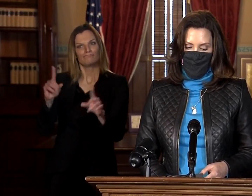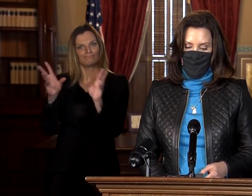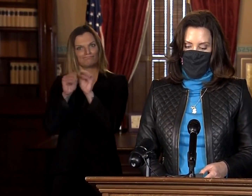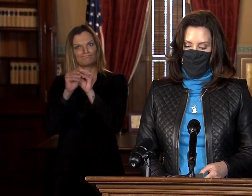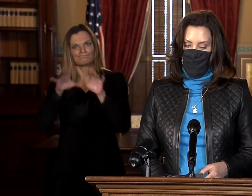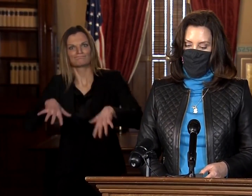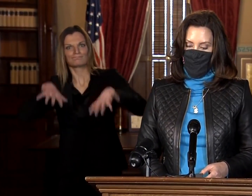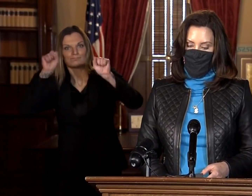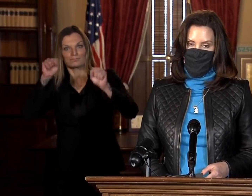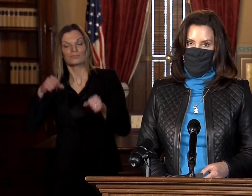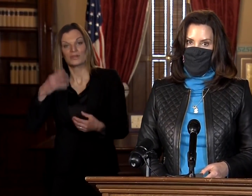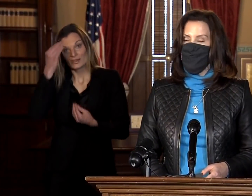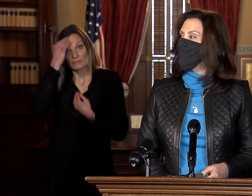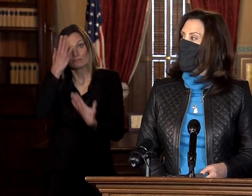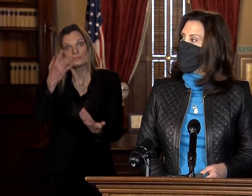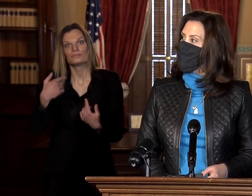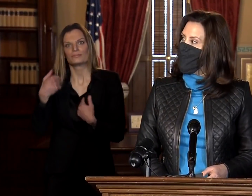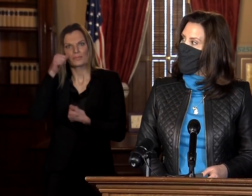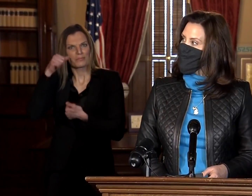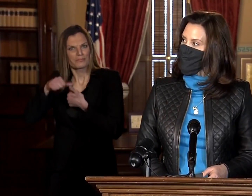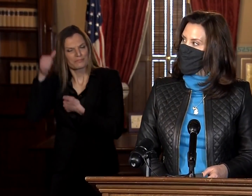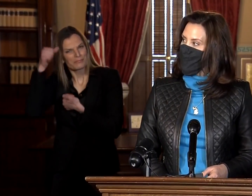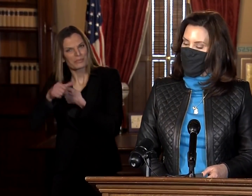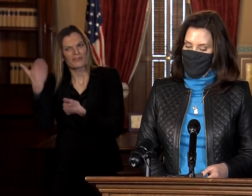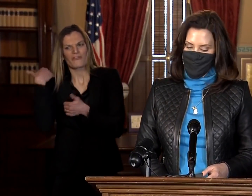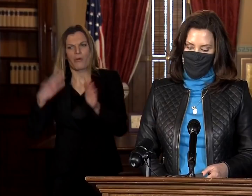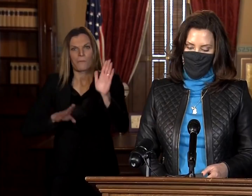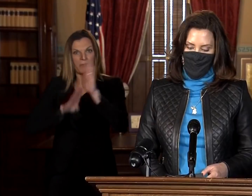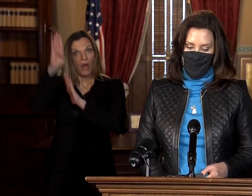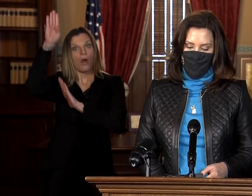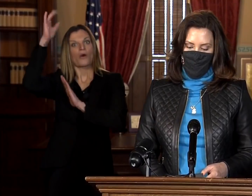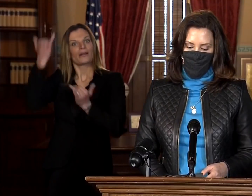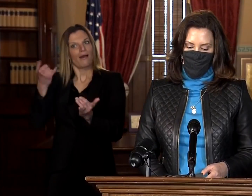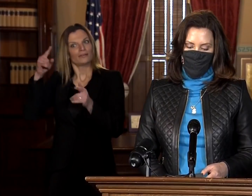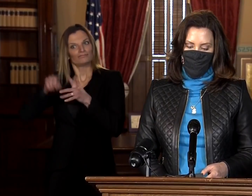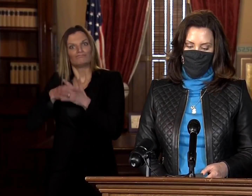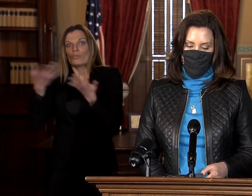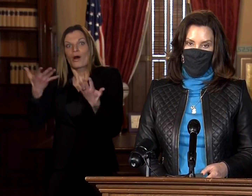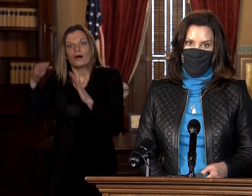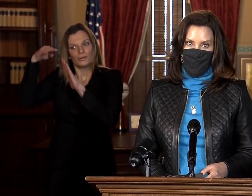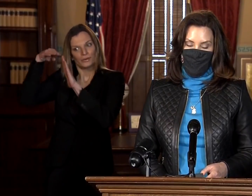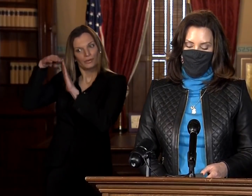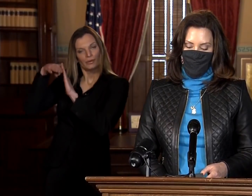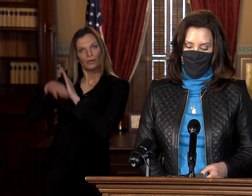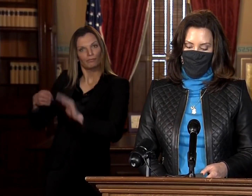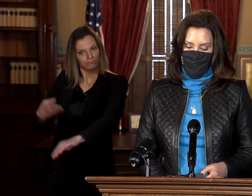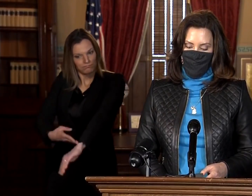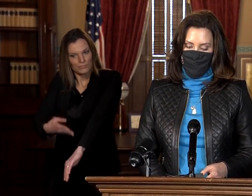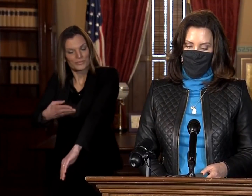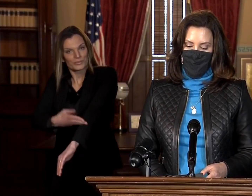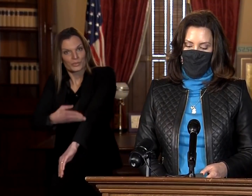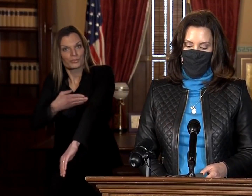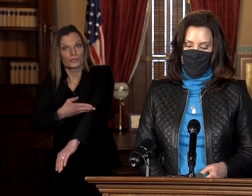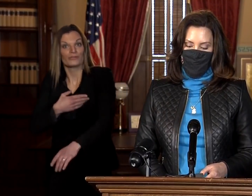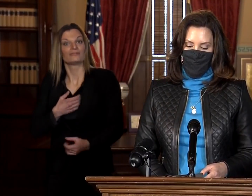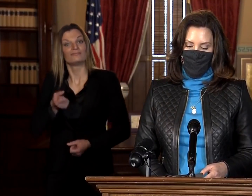Since my last press briefing, our numbers have continued to our numbers have continued to improve. improve. We’ve always taken a fact-based